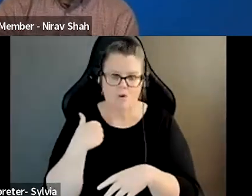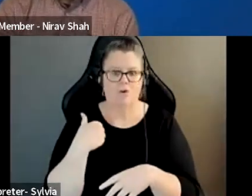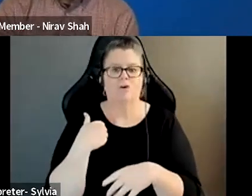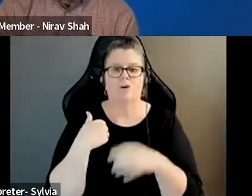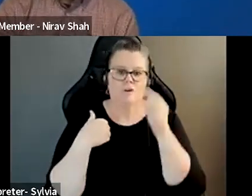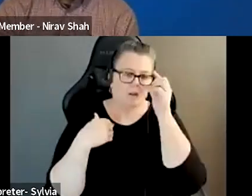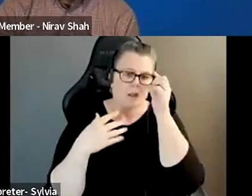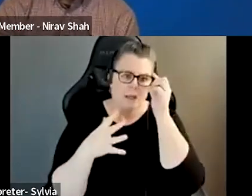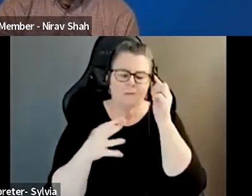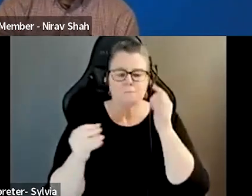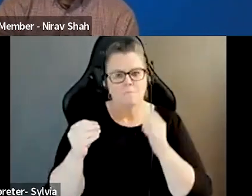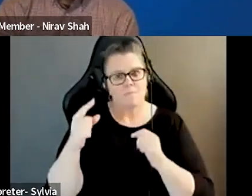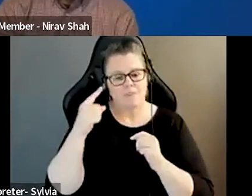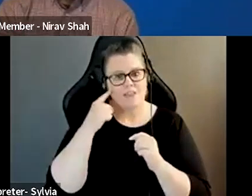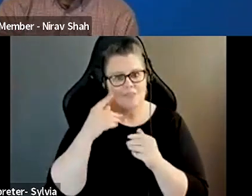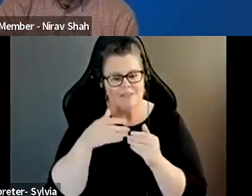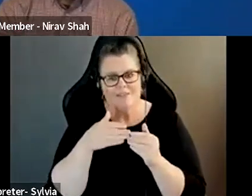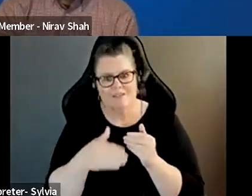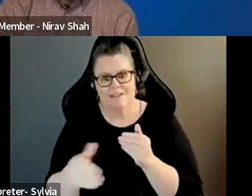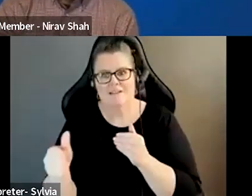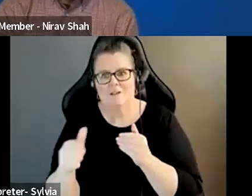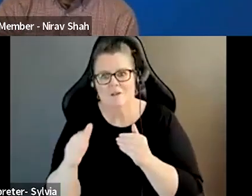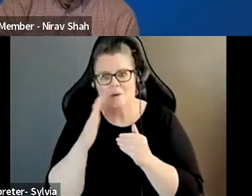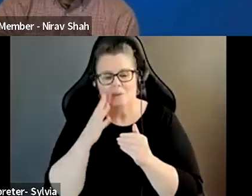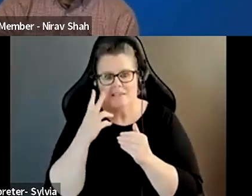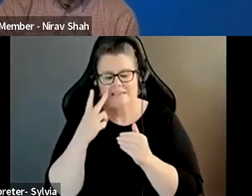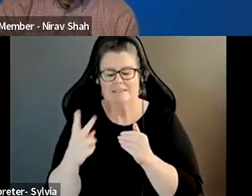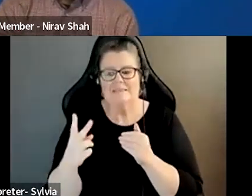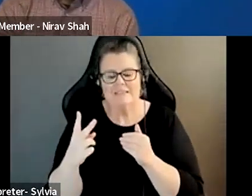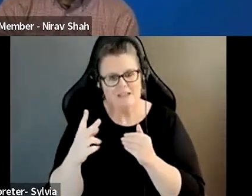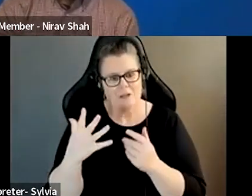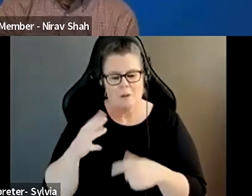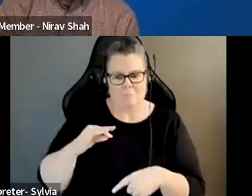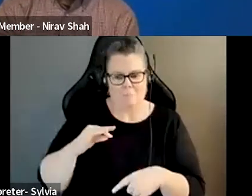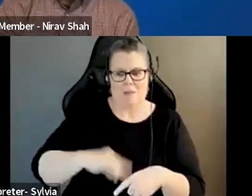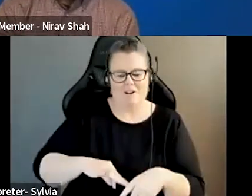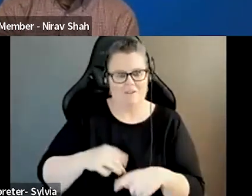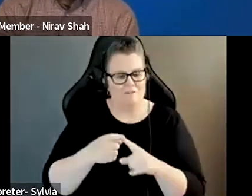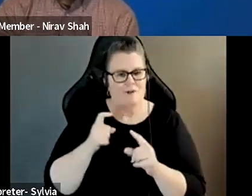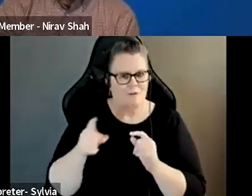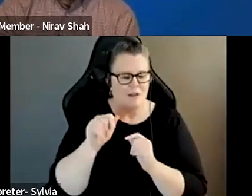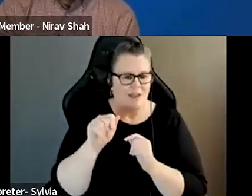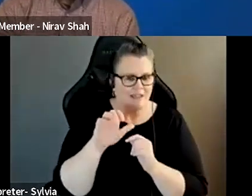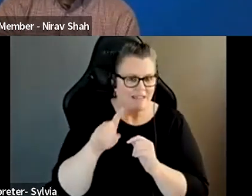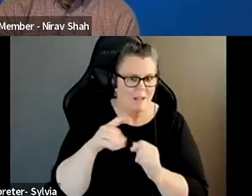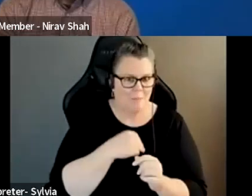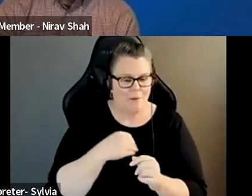of the year the benefit of your input and expertise. So much thanks, and back over to you, David.